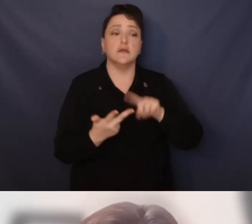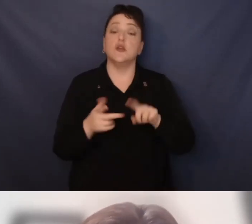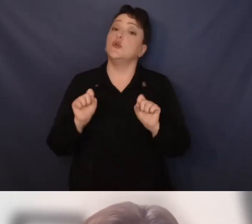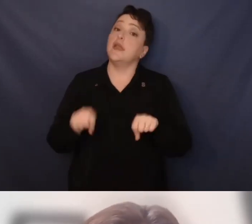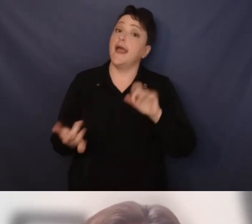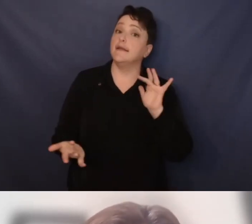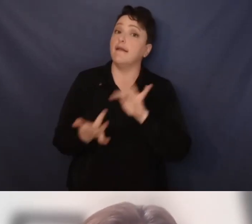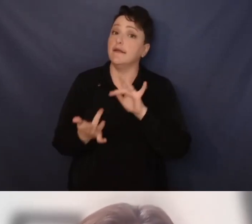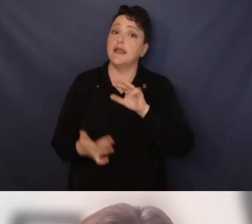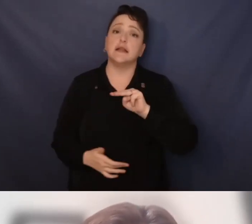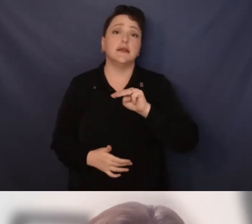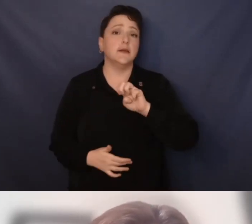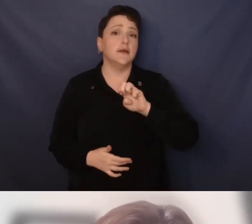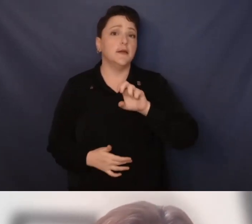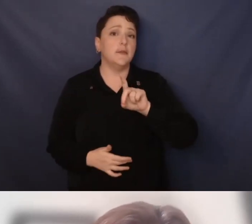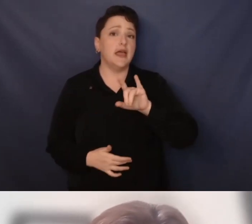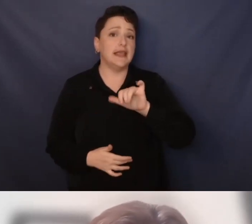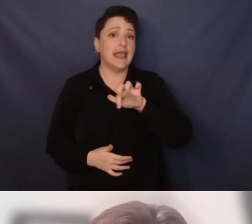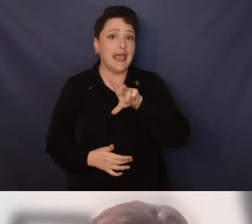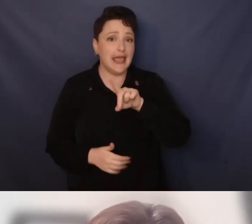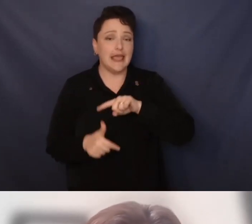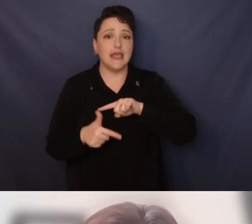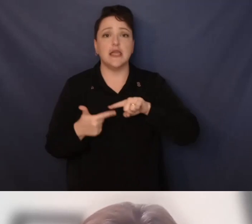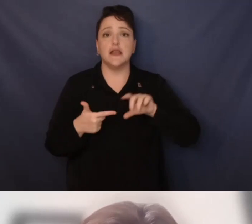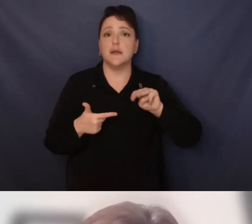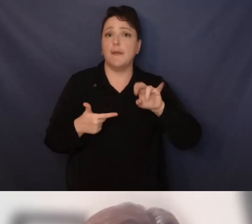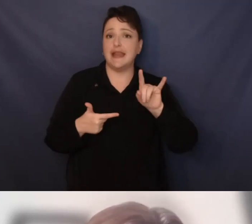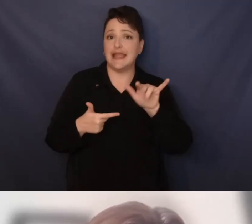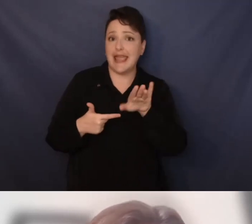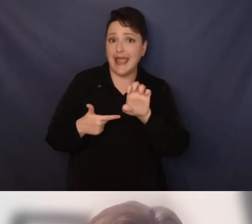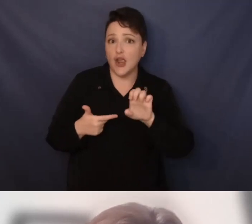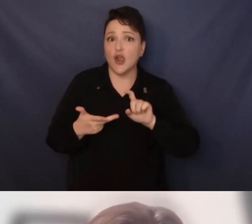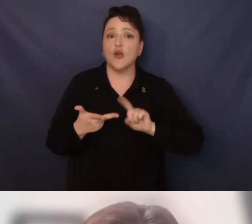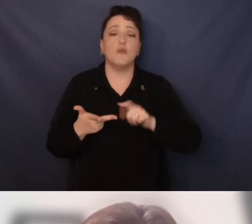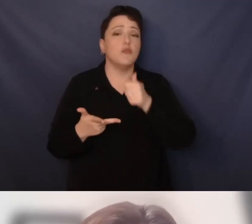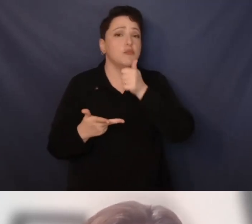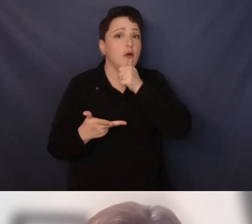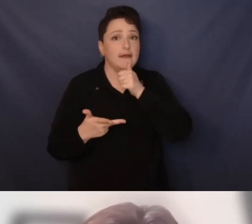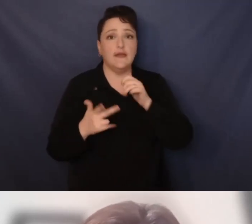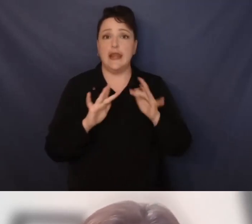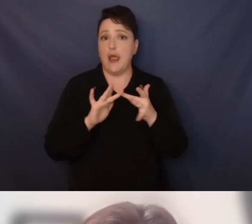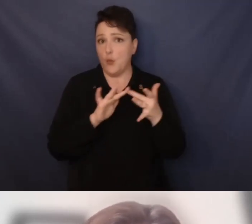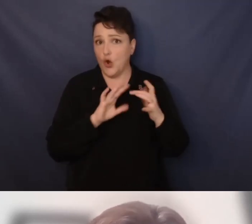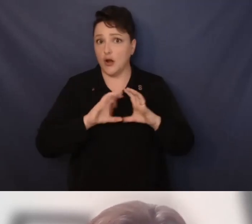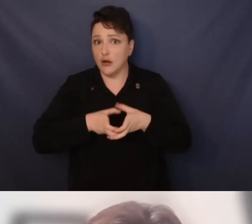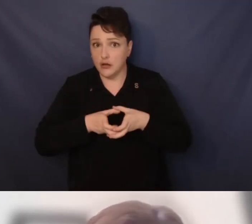dropped by my healthcare provider, I need another healthcare provider. They are supposed to make